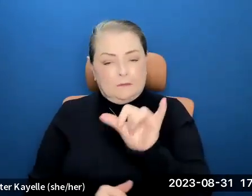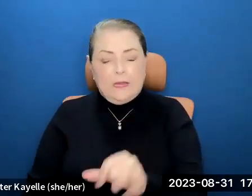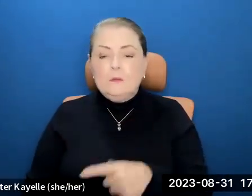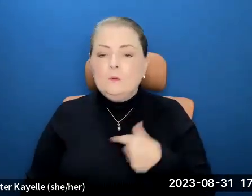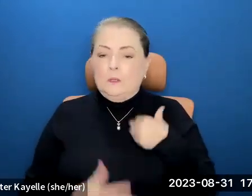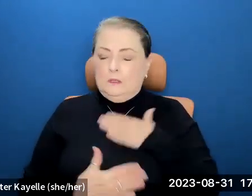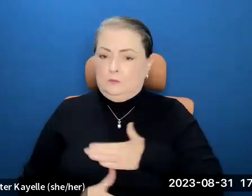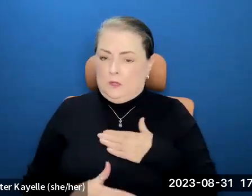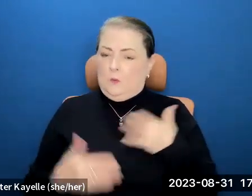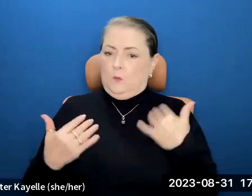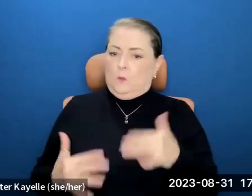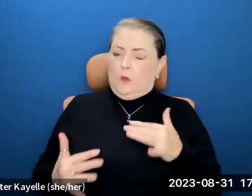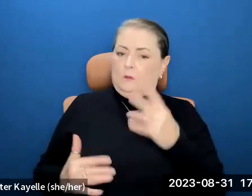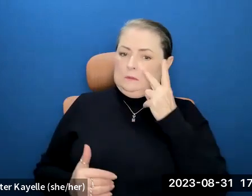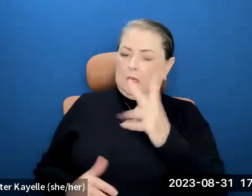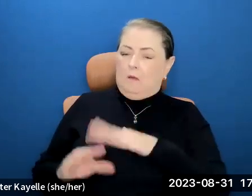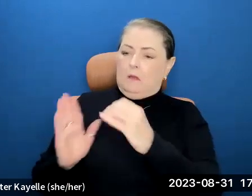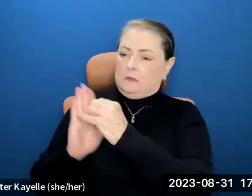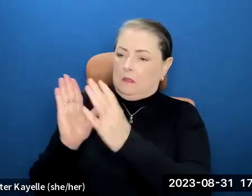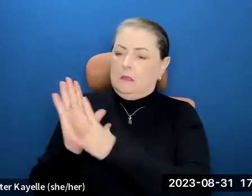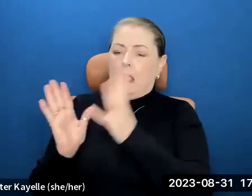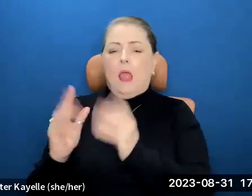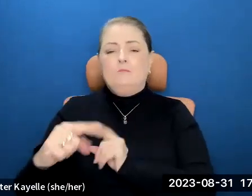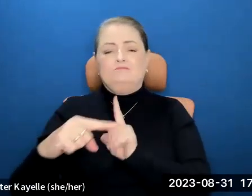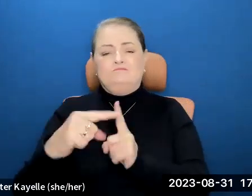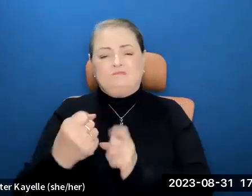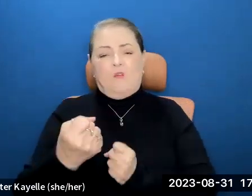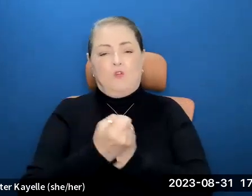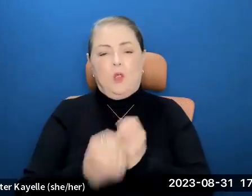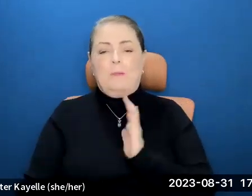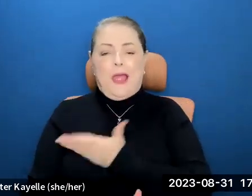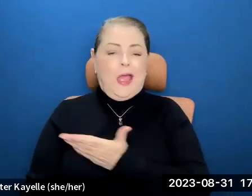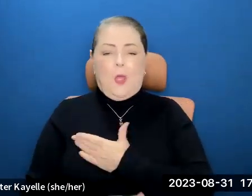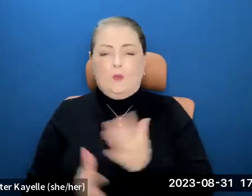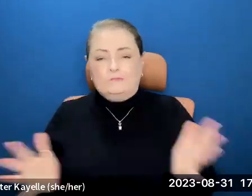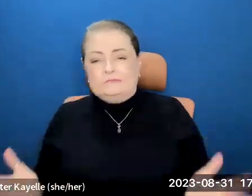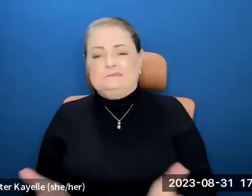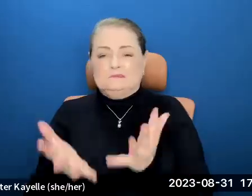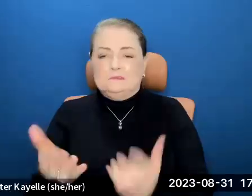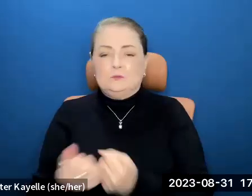this on the list and just wanted to affirm our support and thank you very much thank you Gail